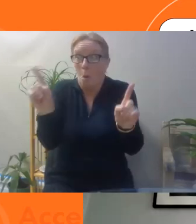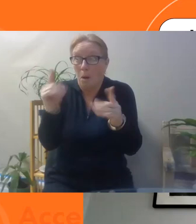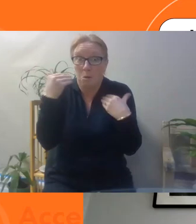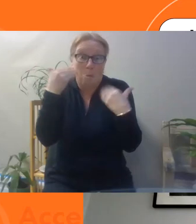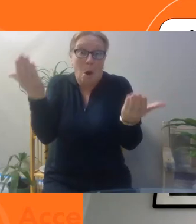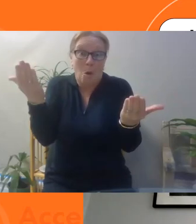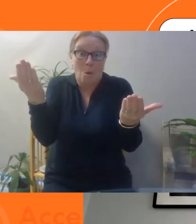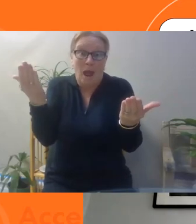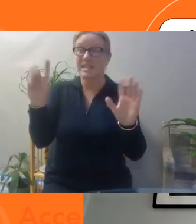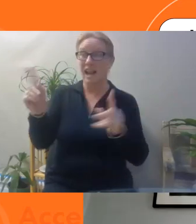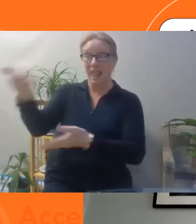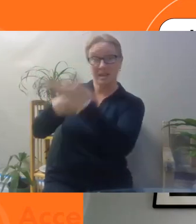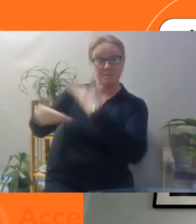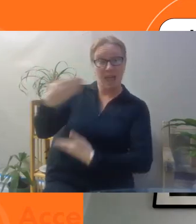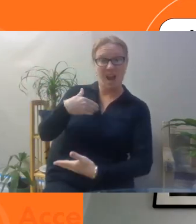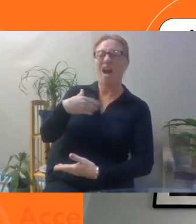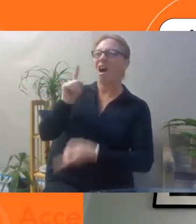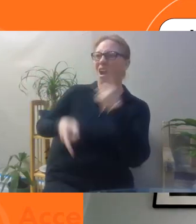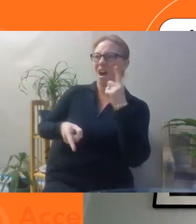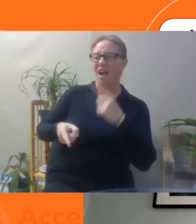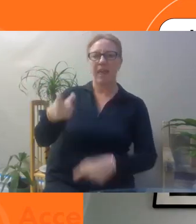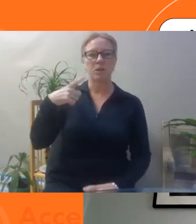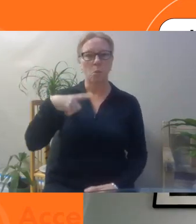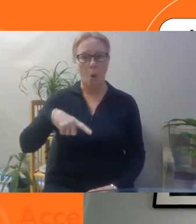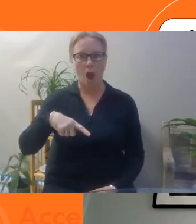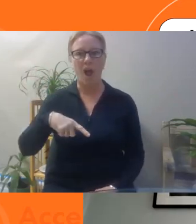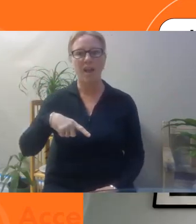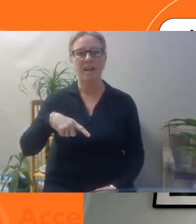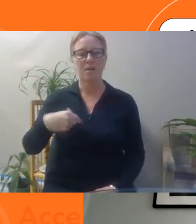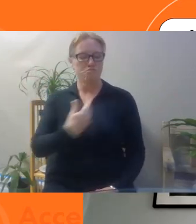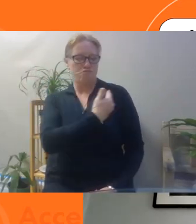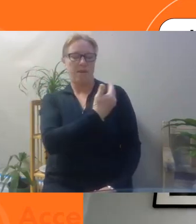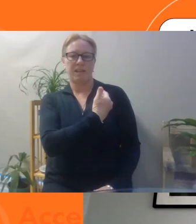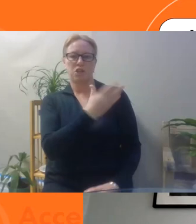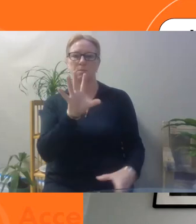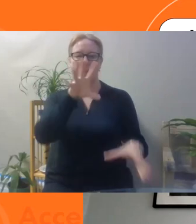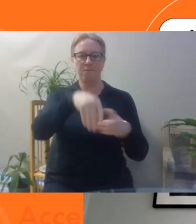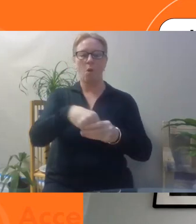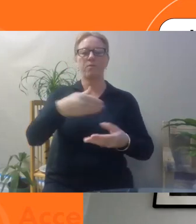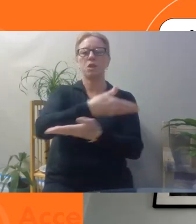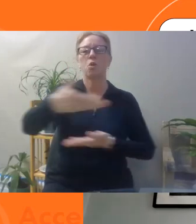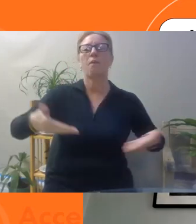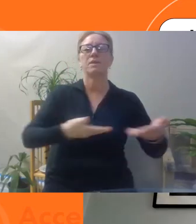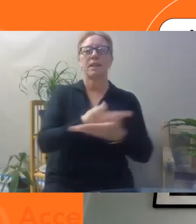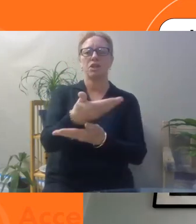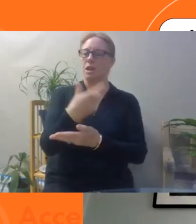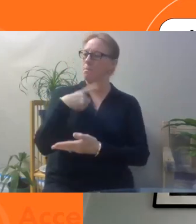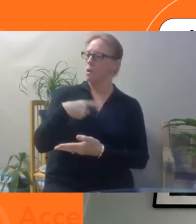tells us, and so this is why it's such a privilege to be a part of this conversation, because this is us talking about it, this is